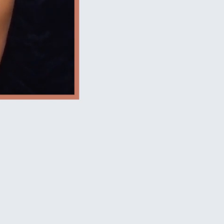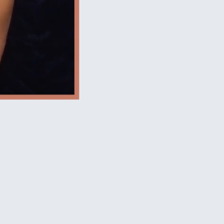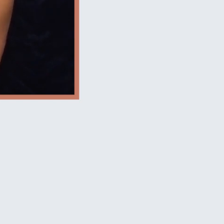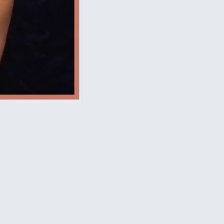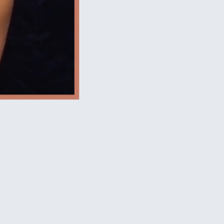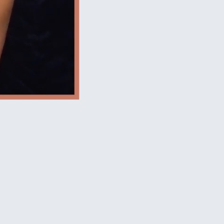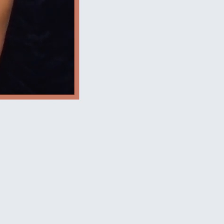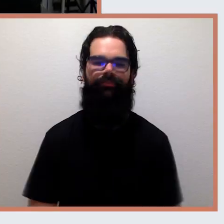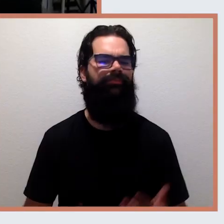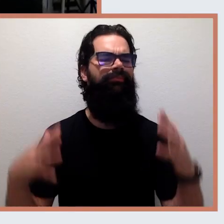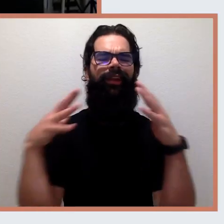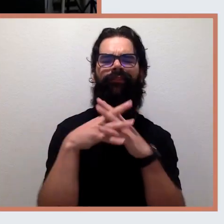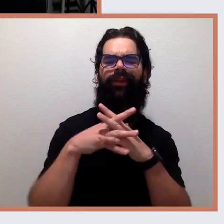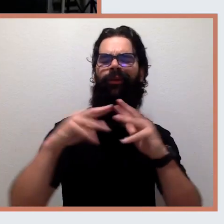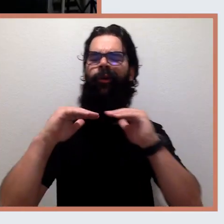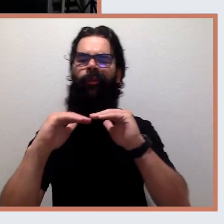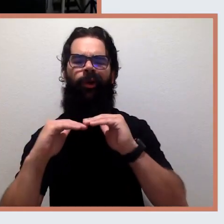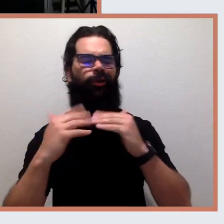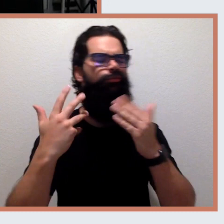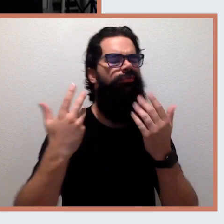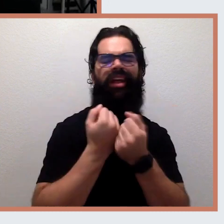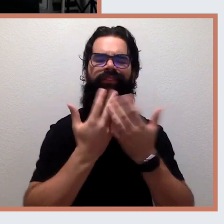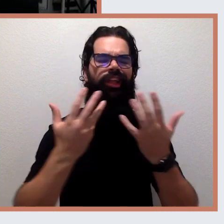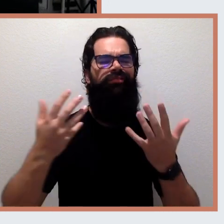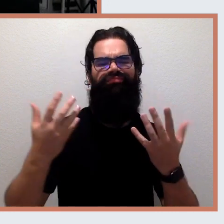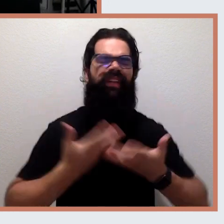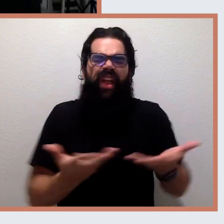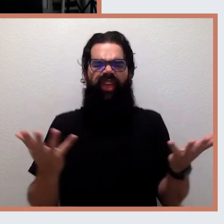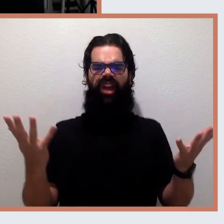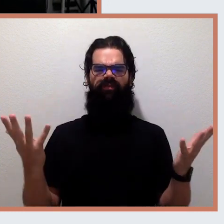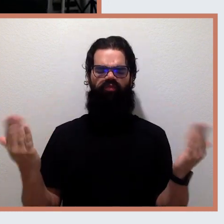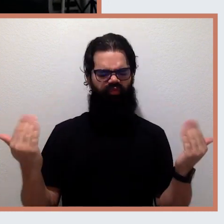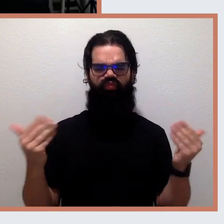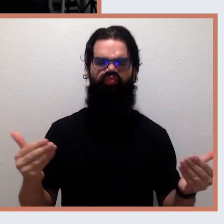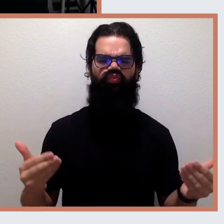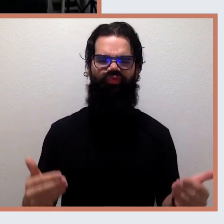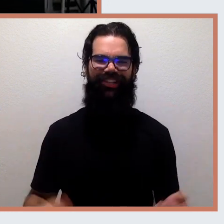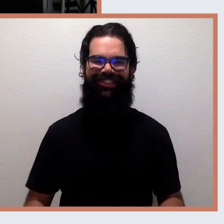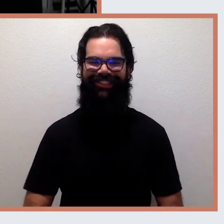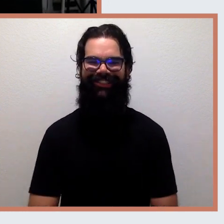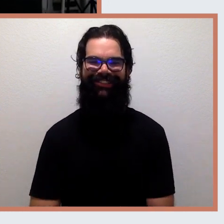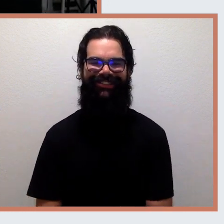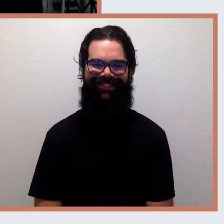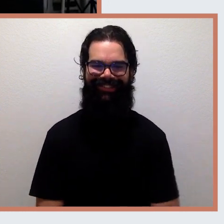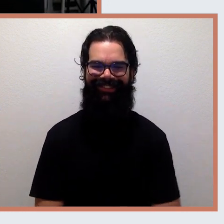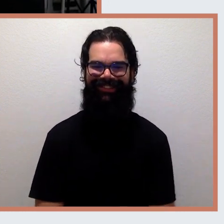Or you can find us on Instagram @WhatTheDeaf. And, Jaylen, I am ready for a football session too.